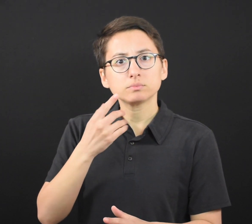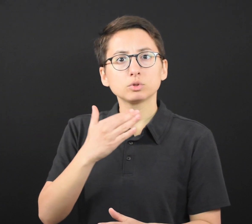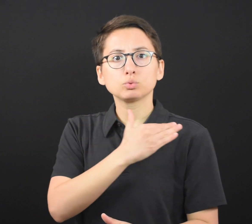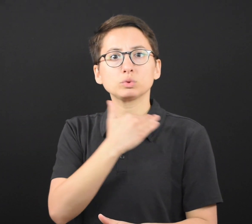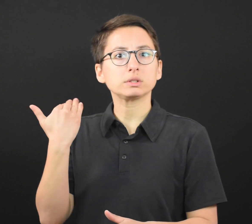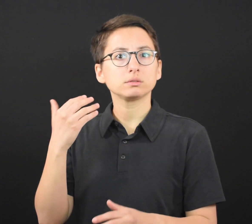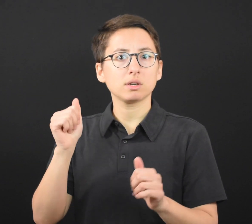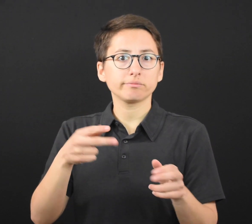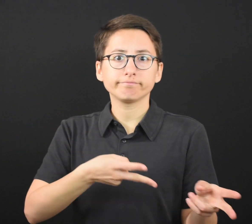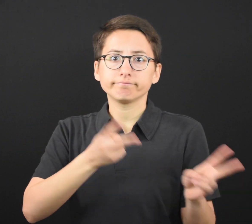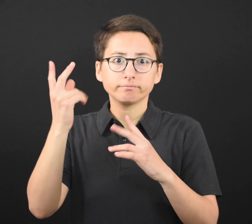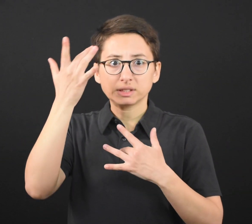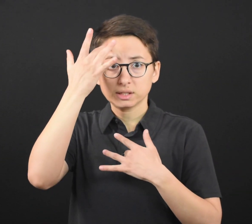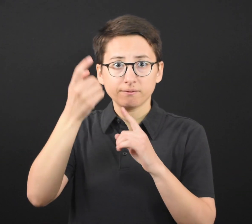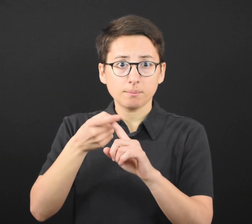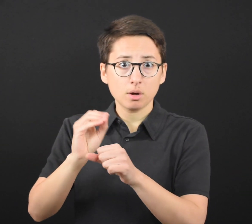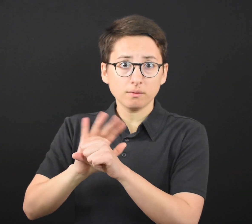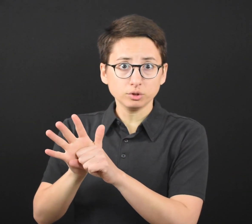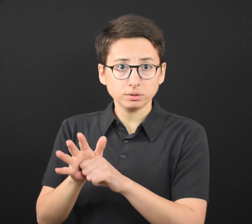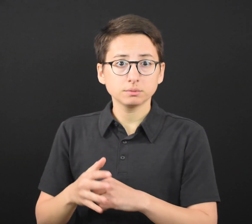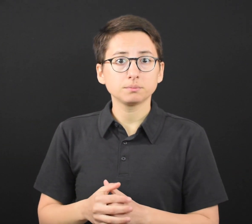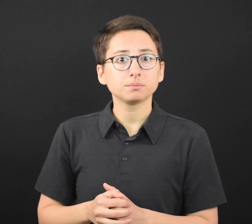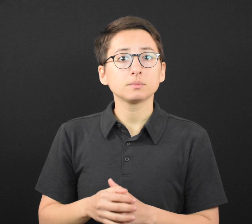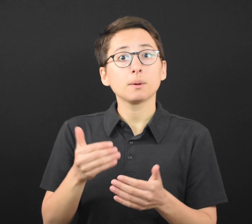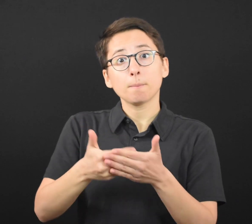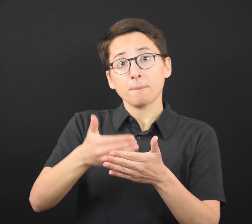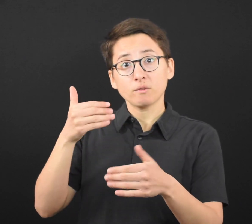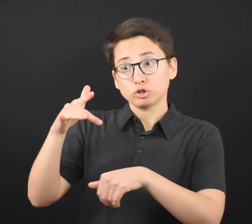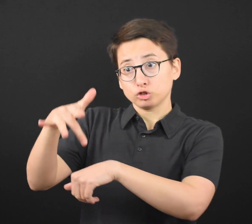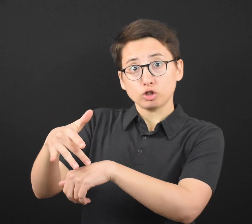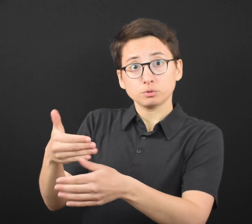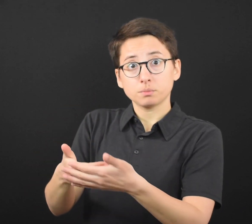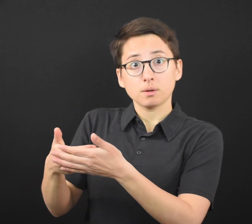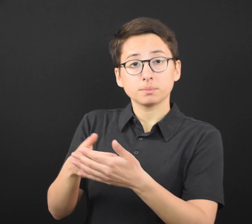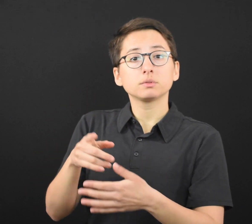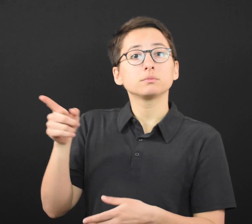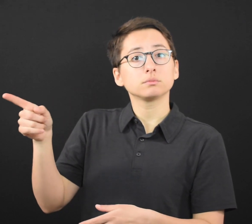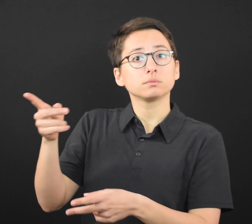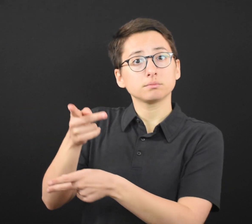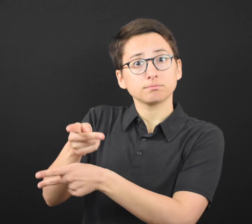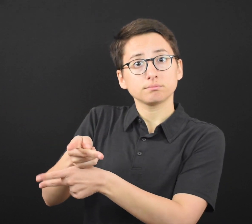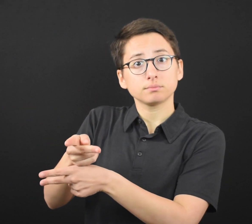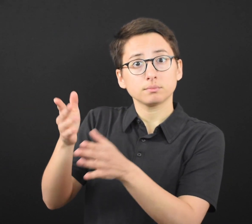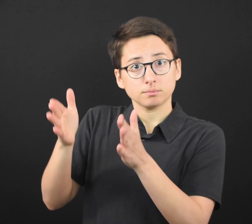illness provide care for your newborn. ○ Caregivers should wash their hands